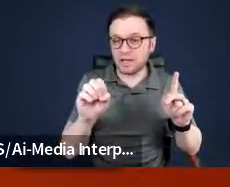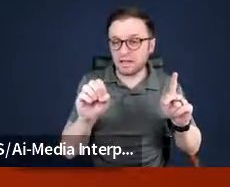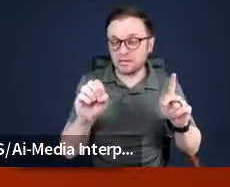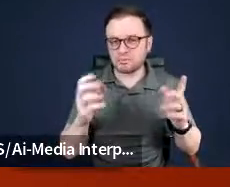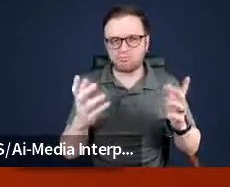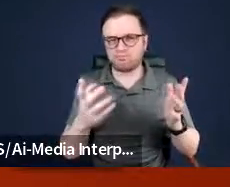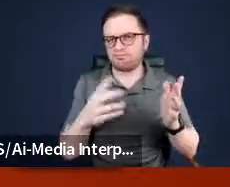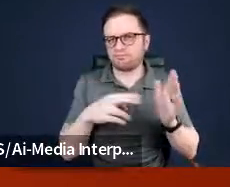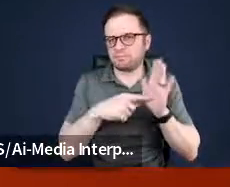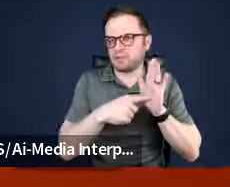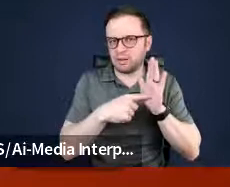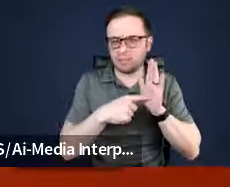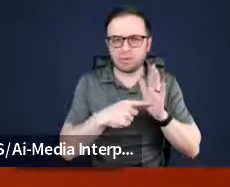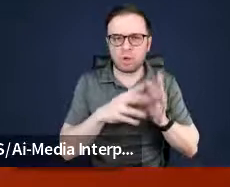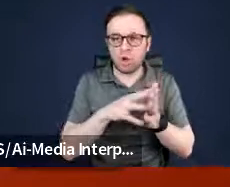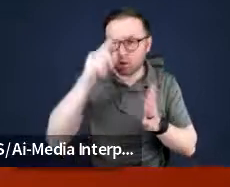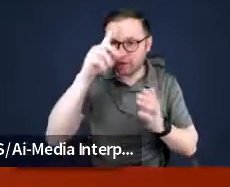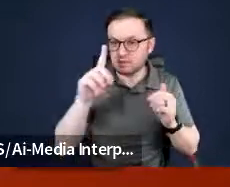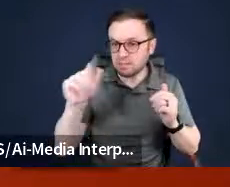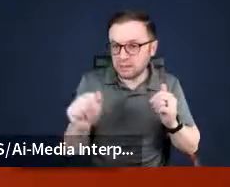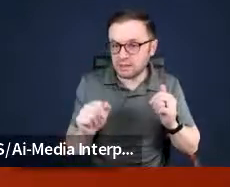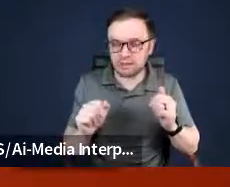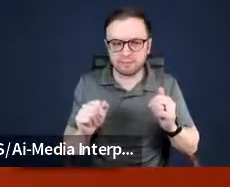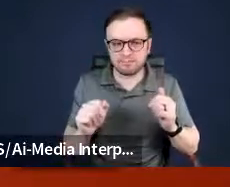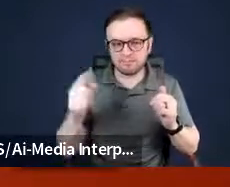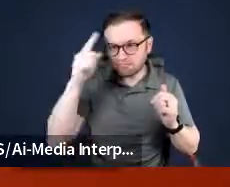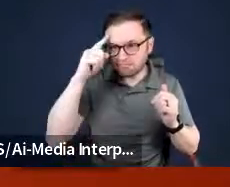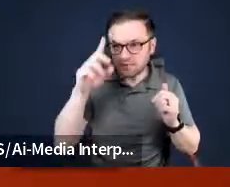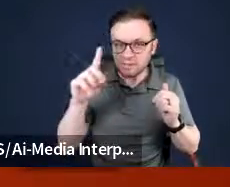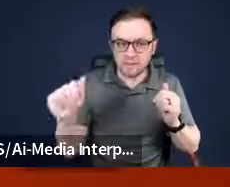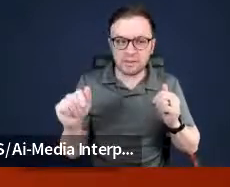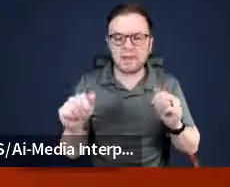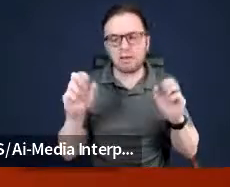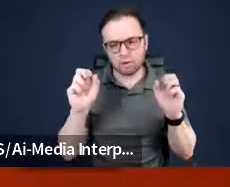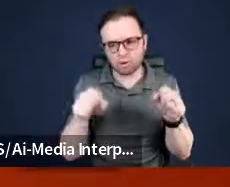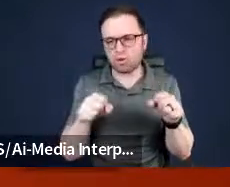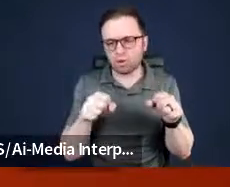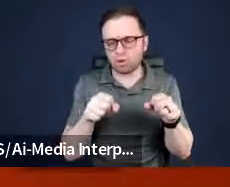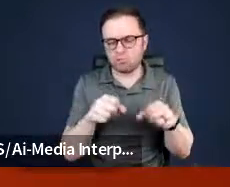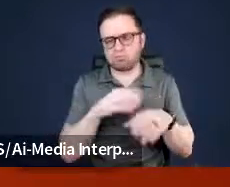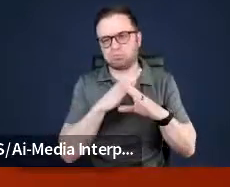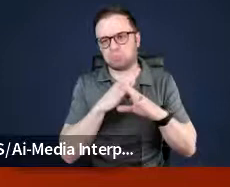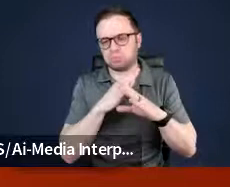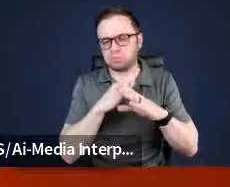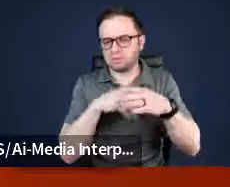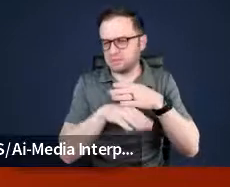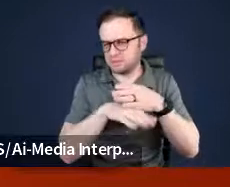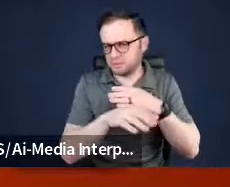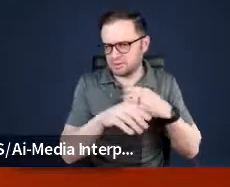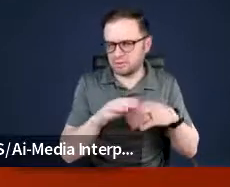If people have cognitive challenges